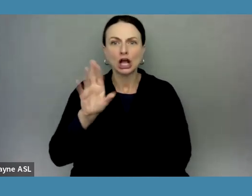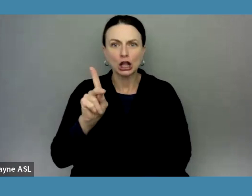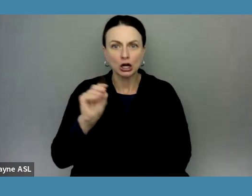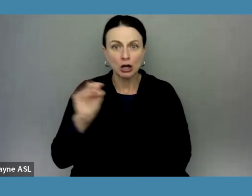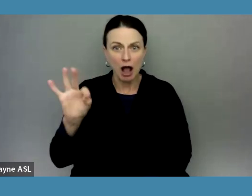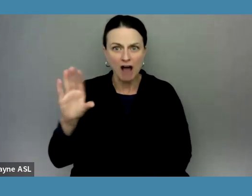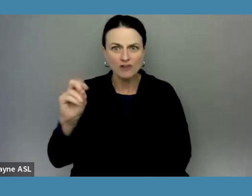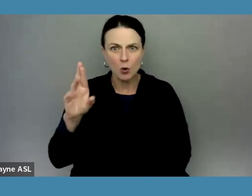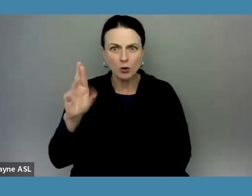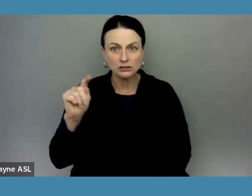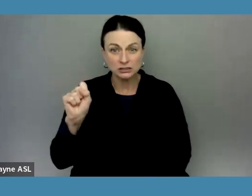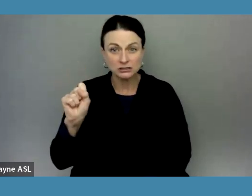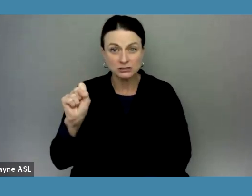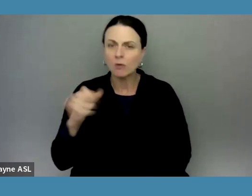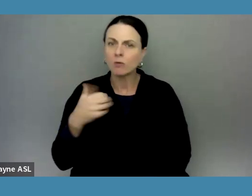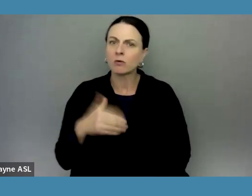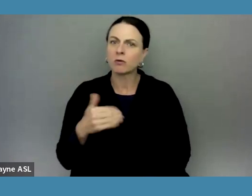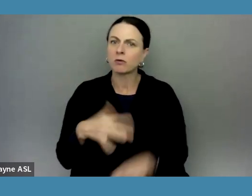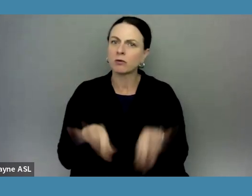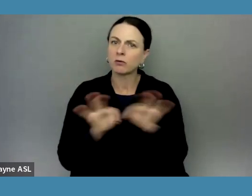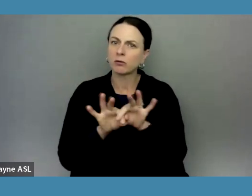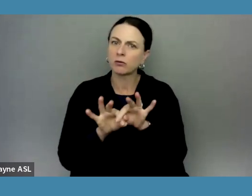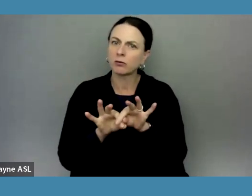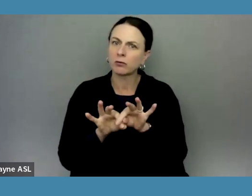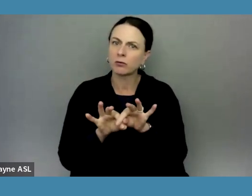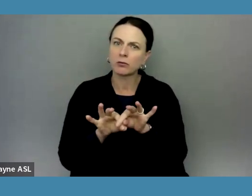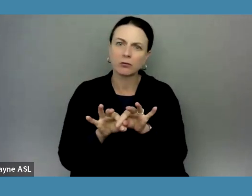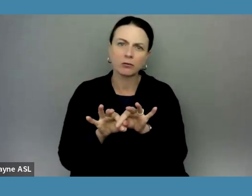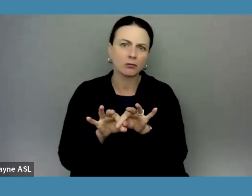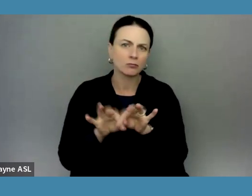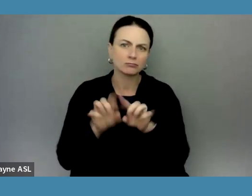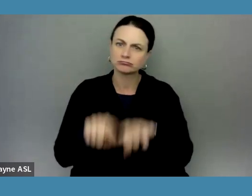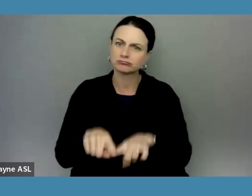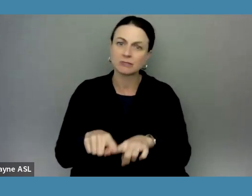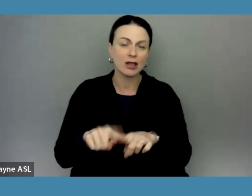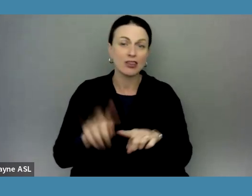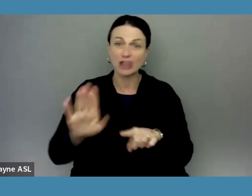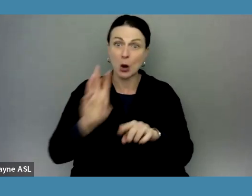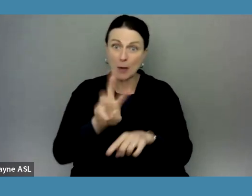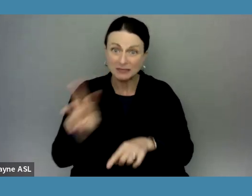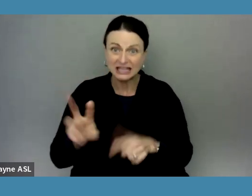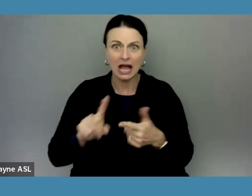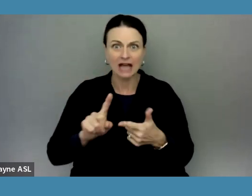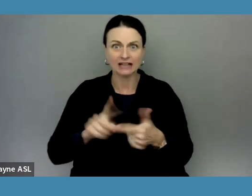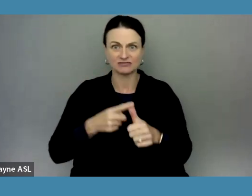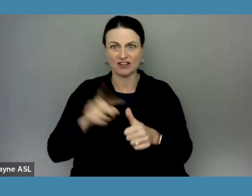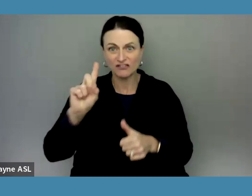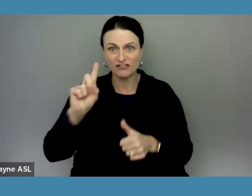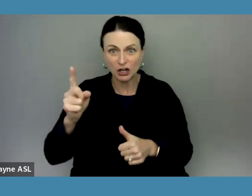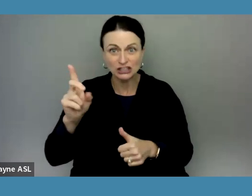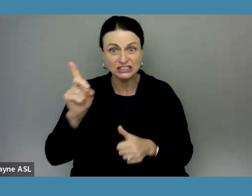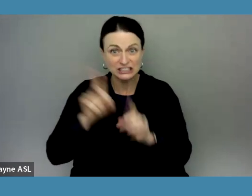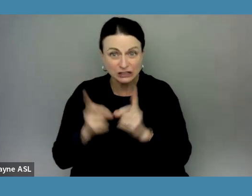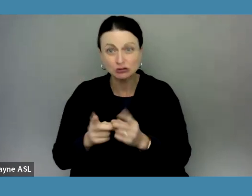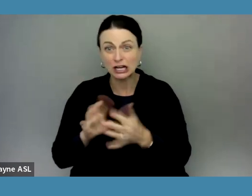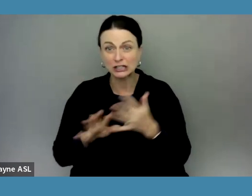You can go to their website, you can go to the first District Court of Appeal